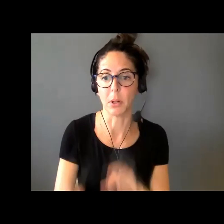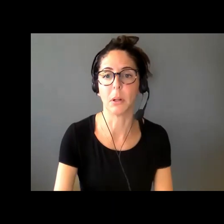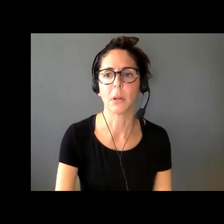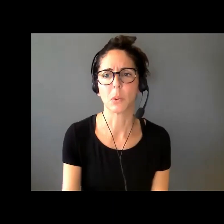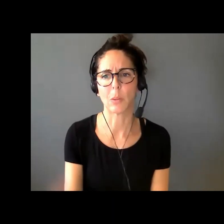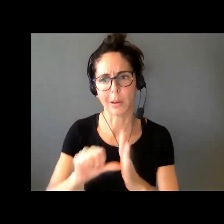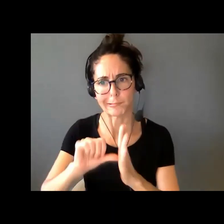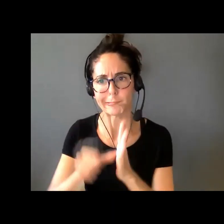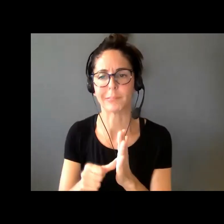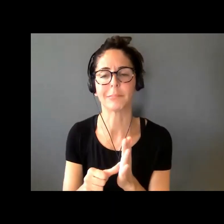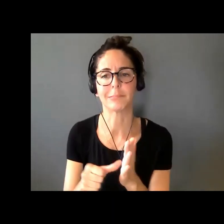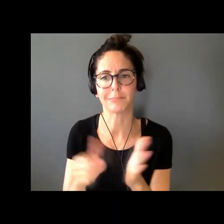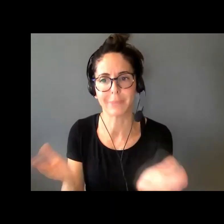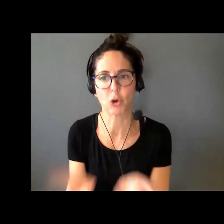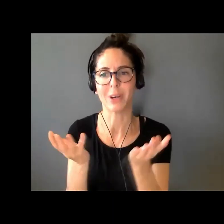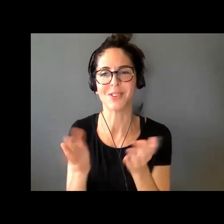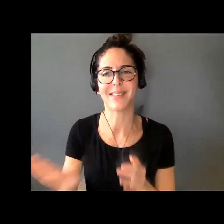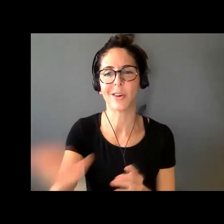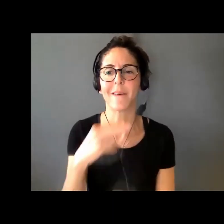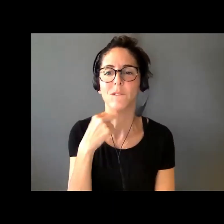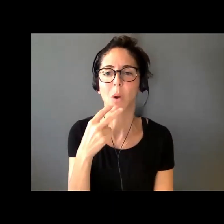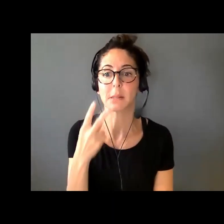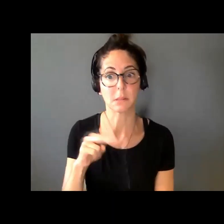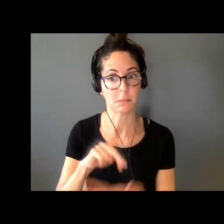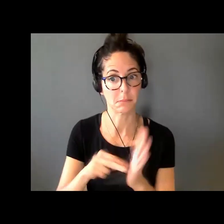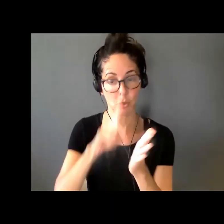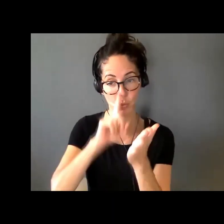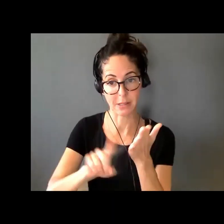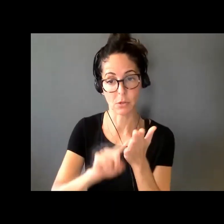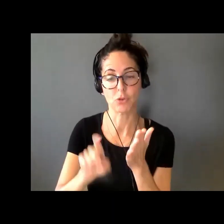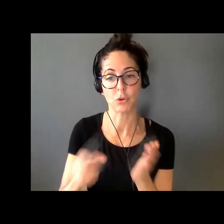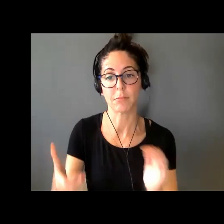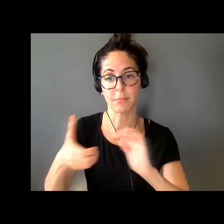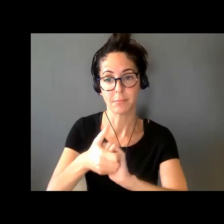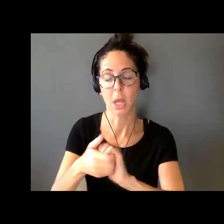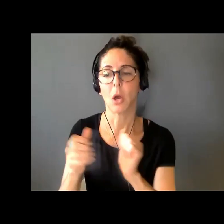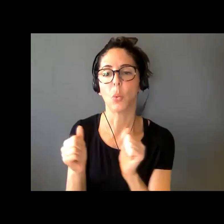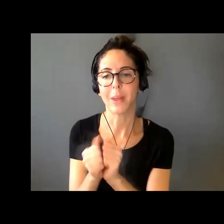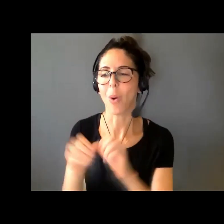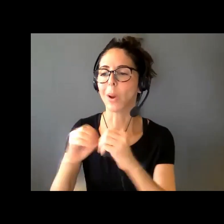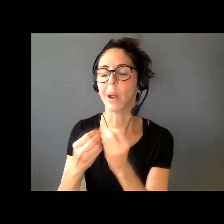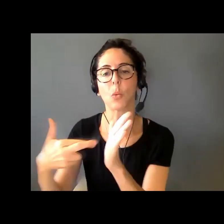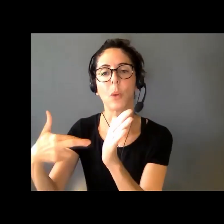research should also partner with representative organizations, like organizations of persons